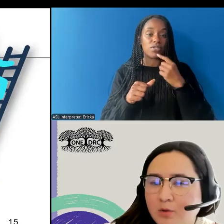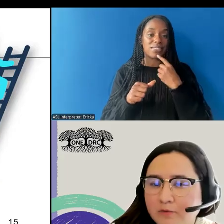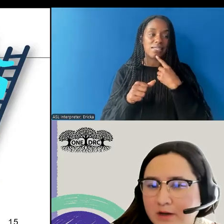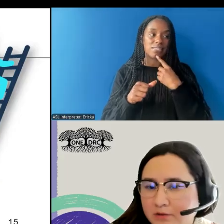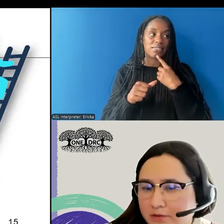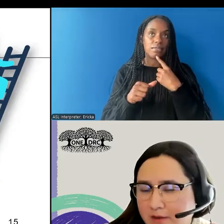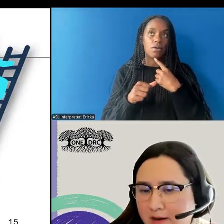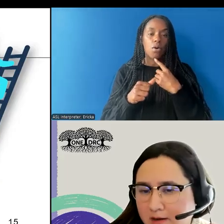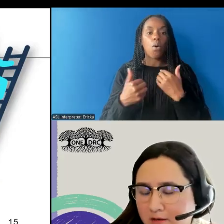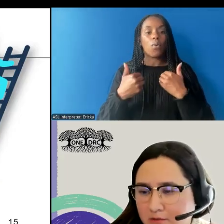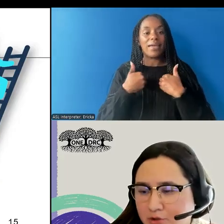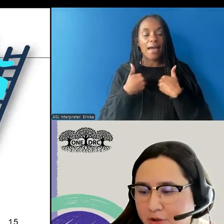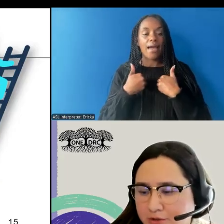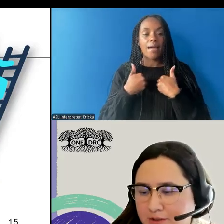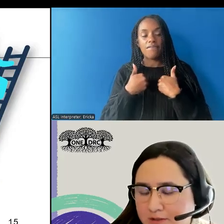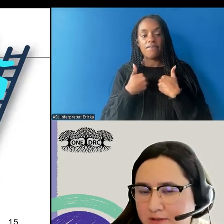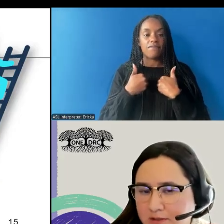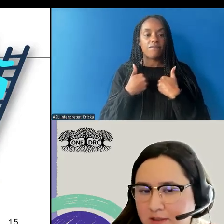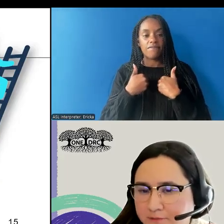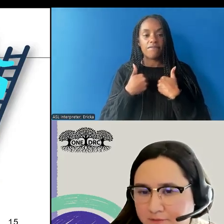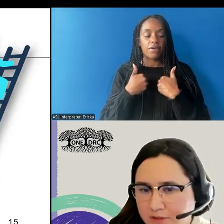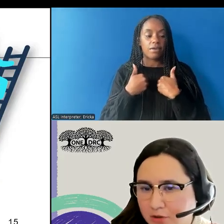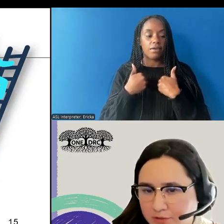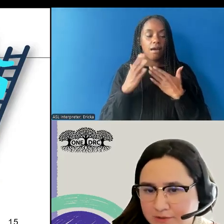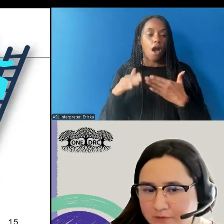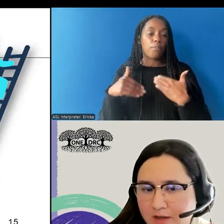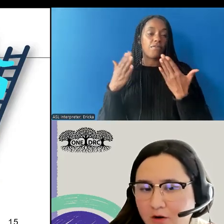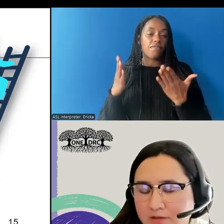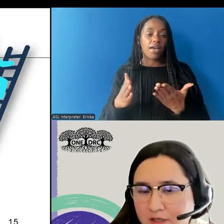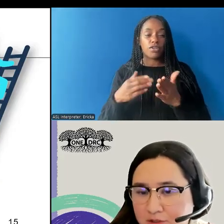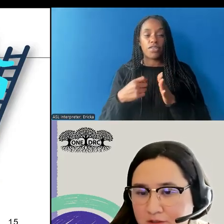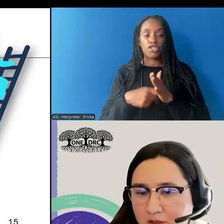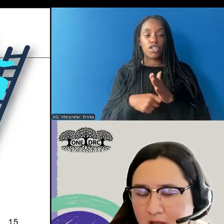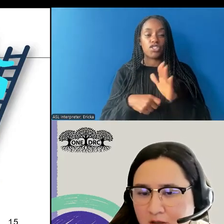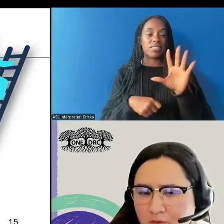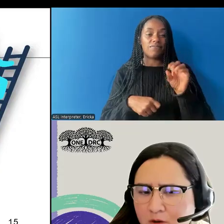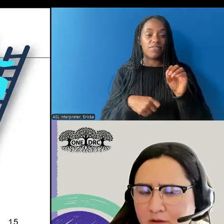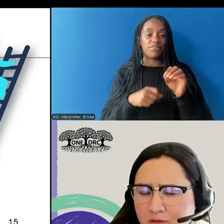a provider that charges like $15 for that art session, you want to